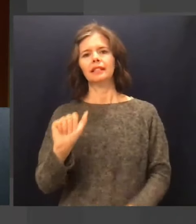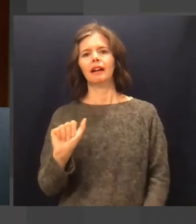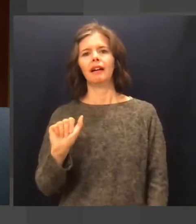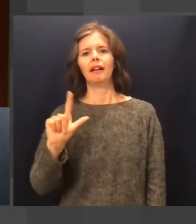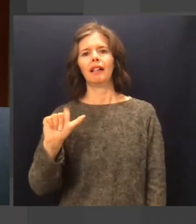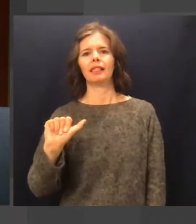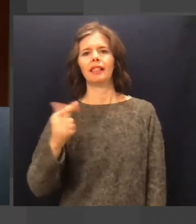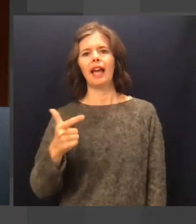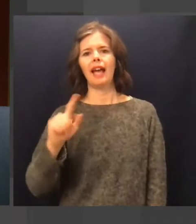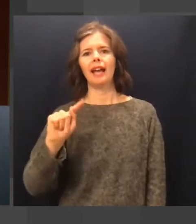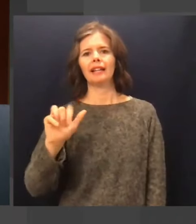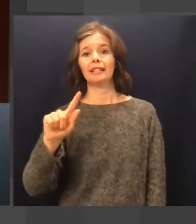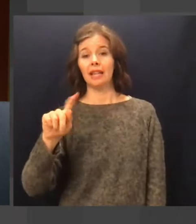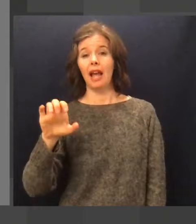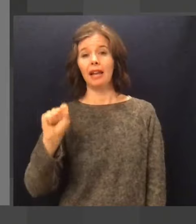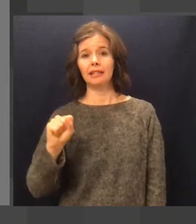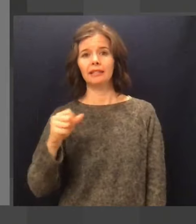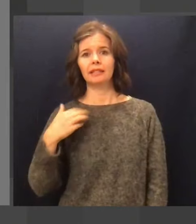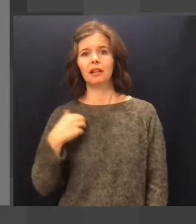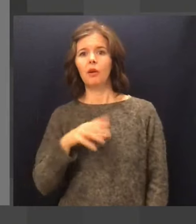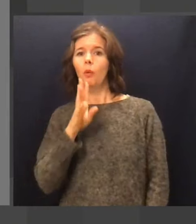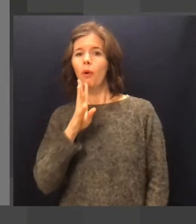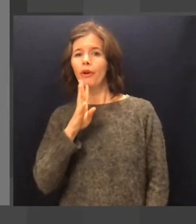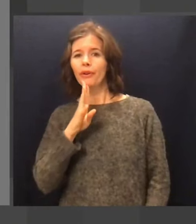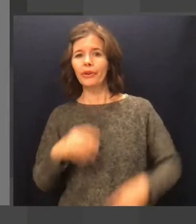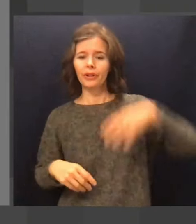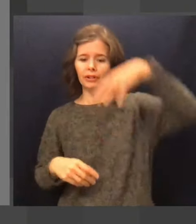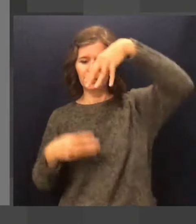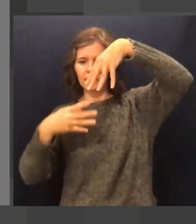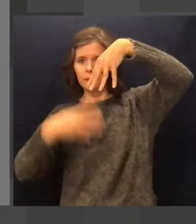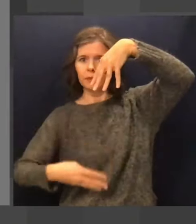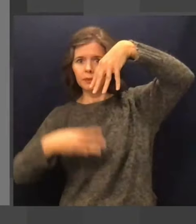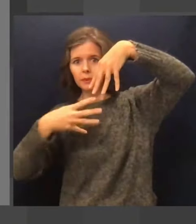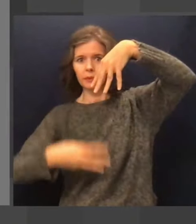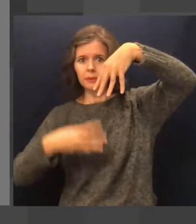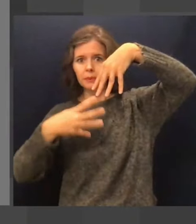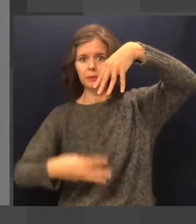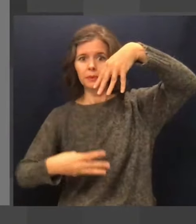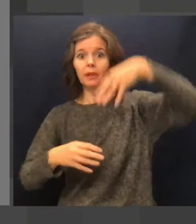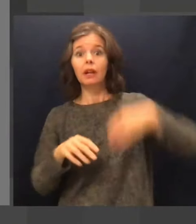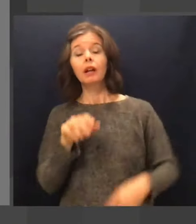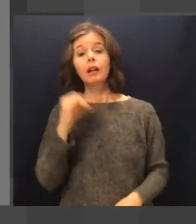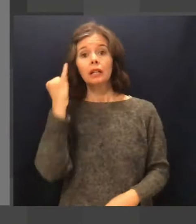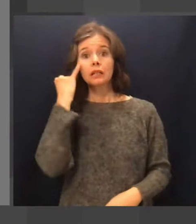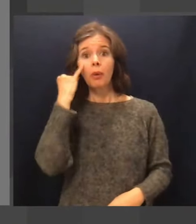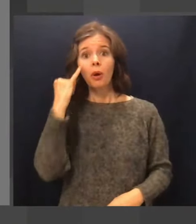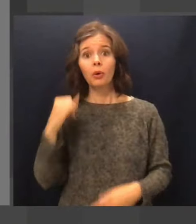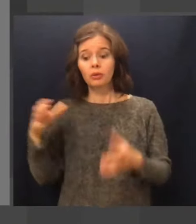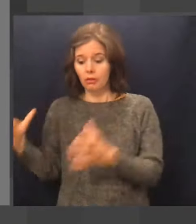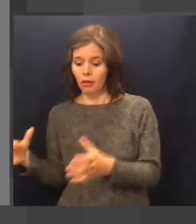LIKE FROM THE STALACTITES YOU CAN SEE DRIPPING WATER.